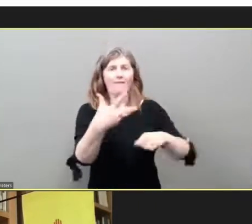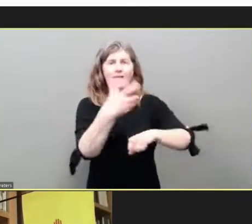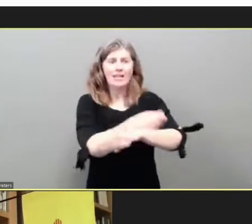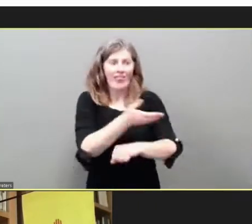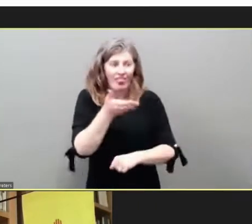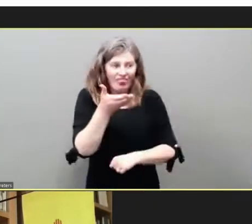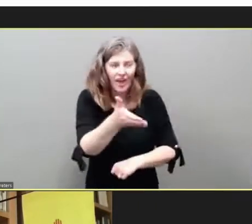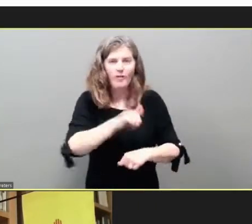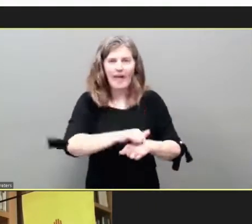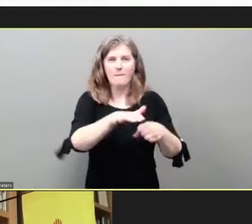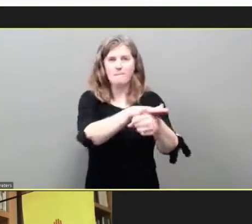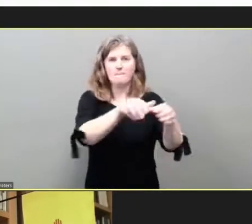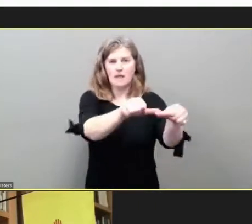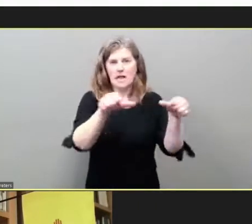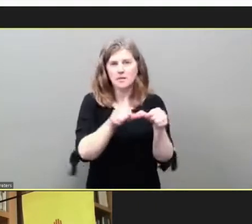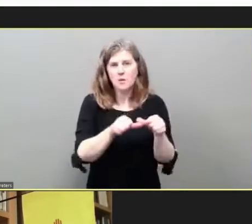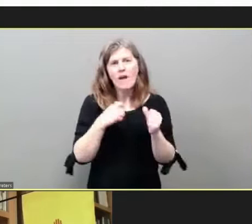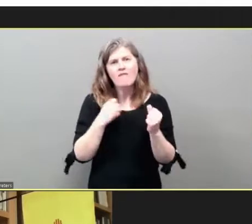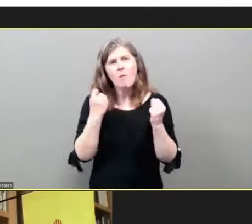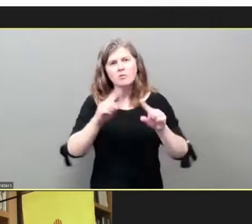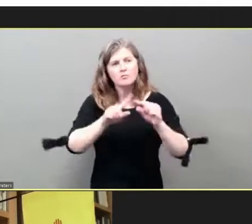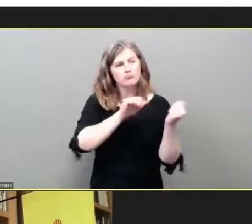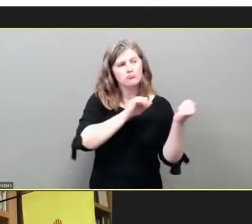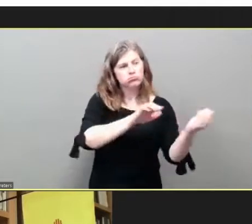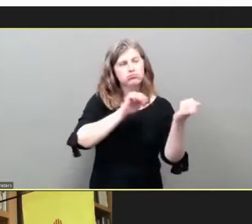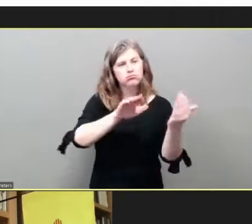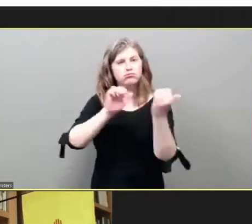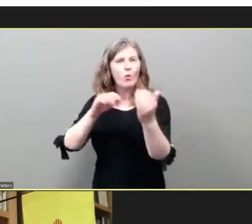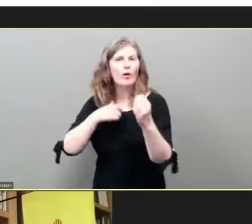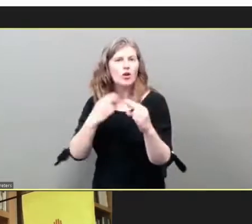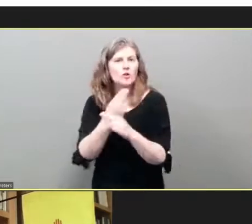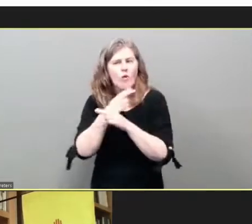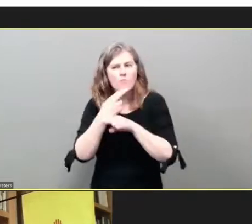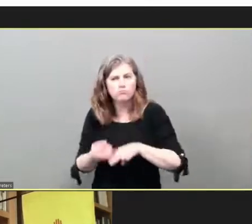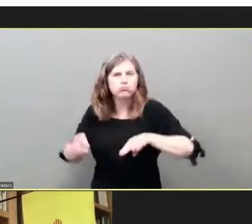And so we have multiple approaches. Were using to increase the vaccination rate.